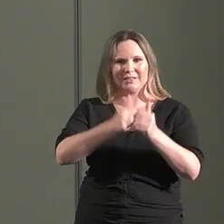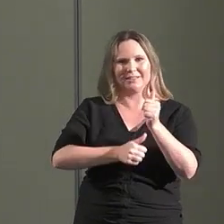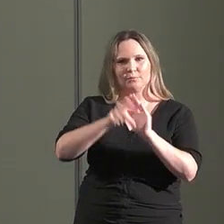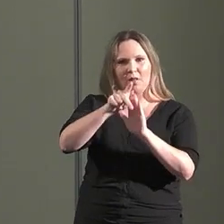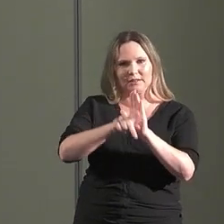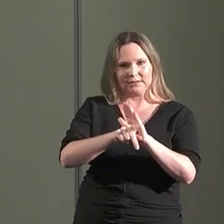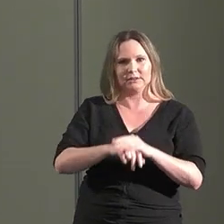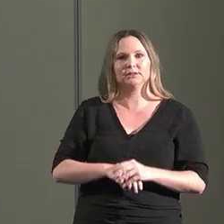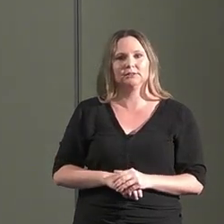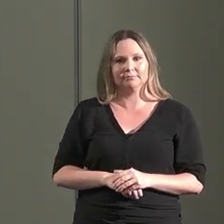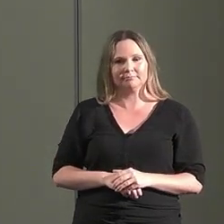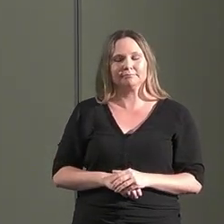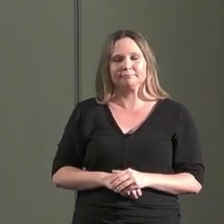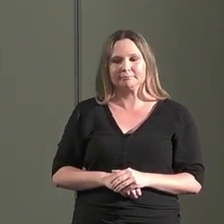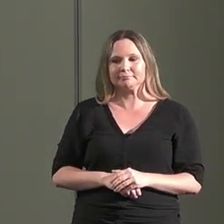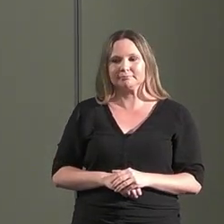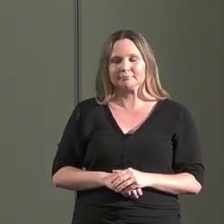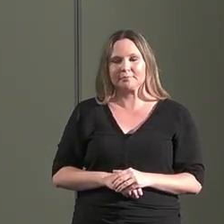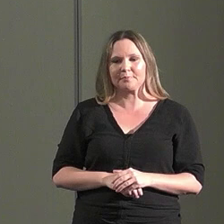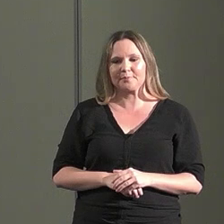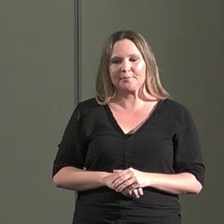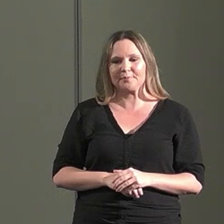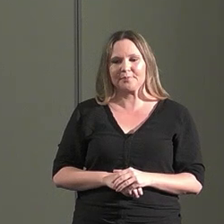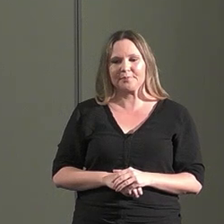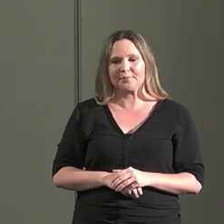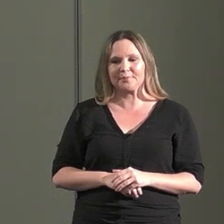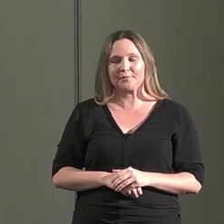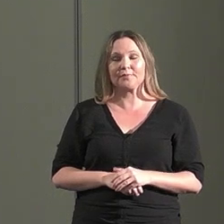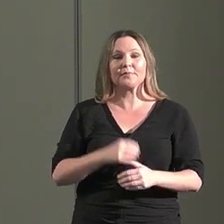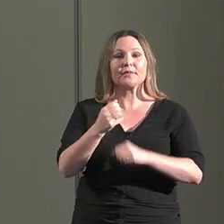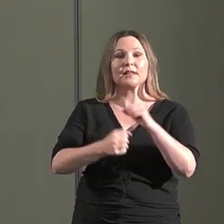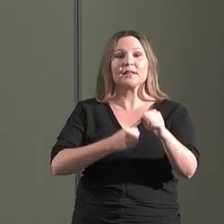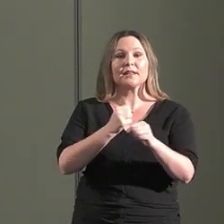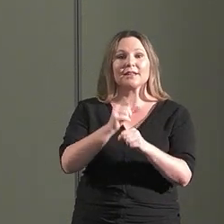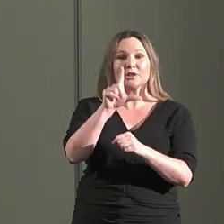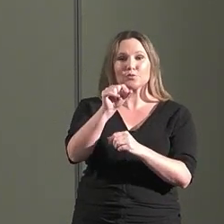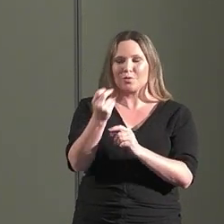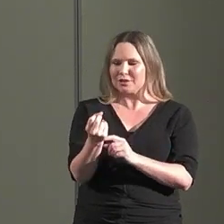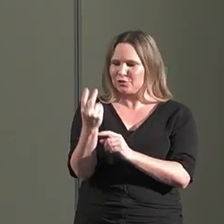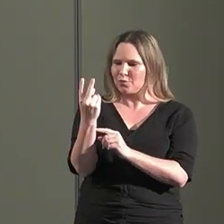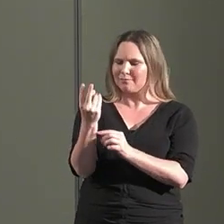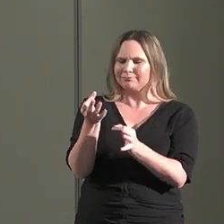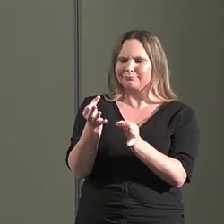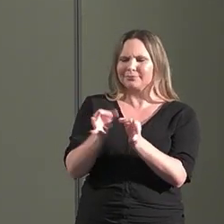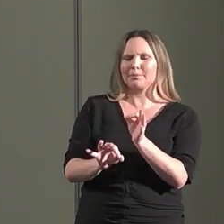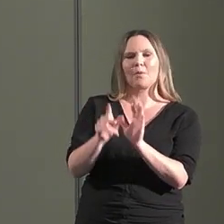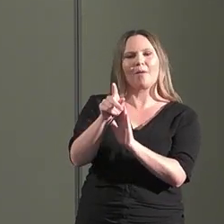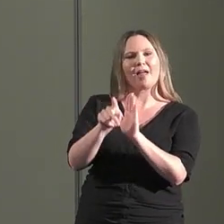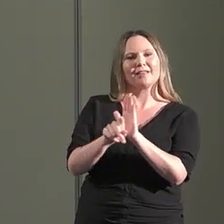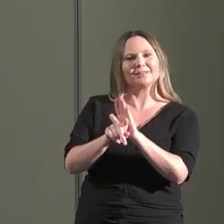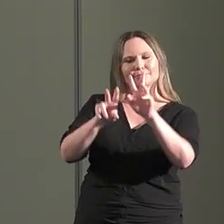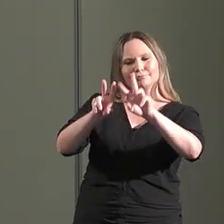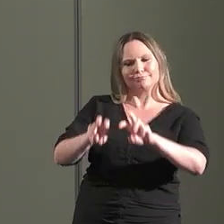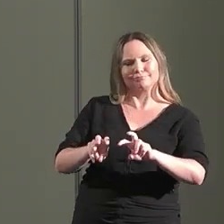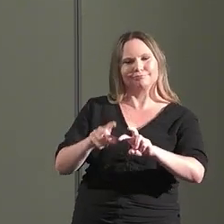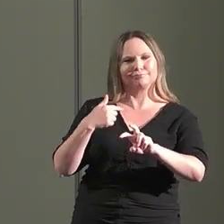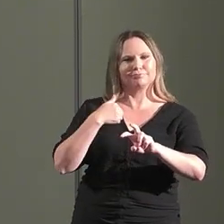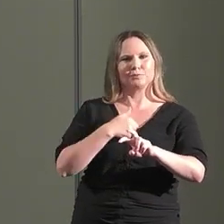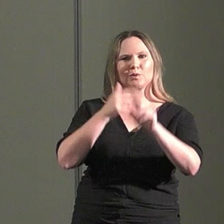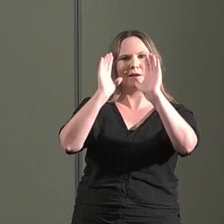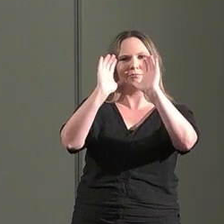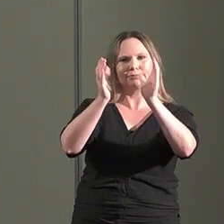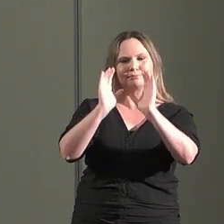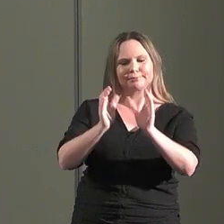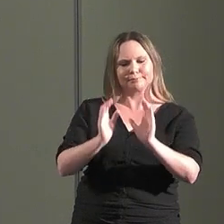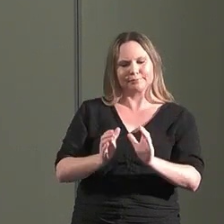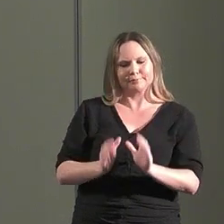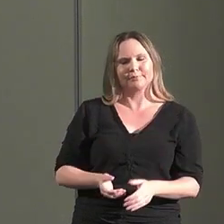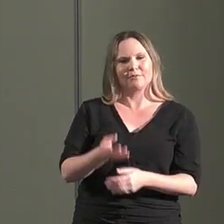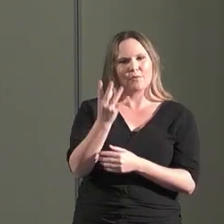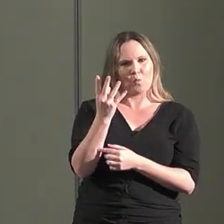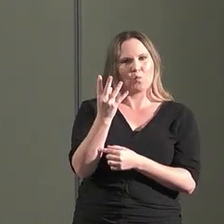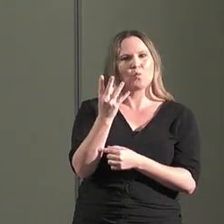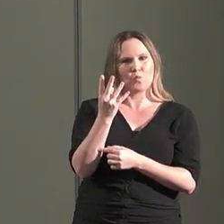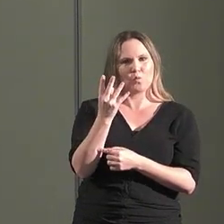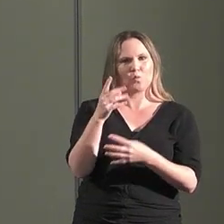In 2012 it was a simple policy analysis we categorize them into four categories.